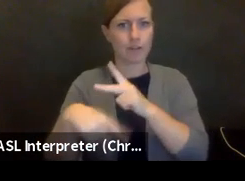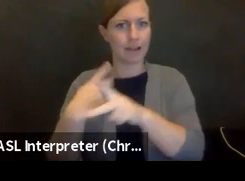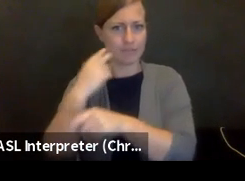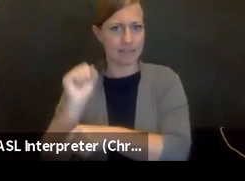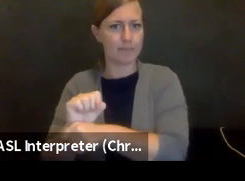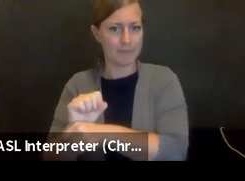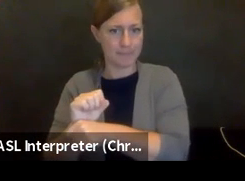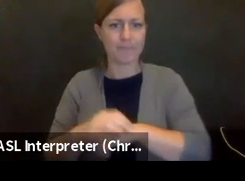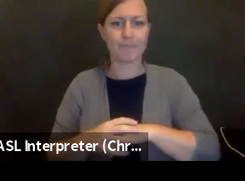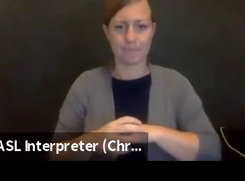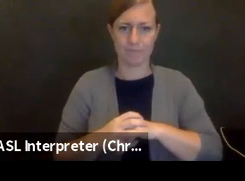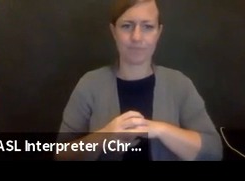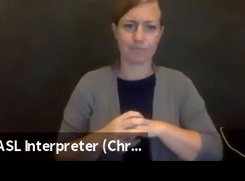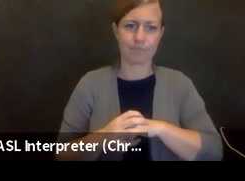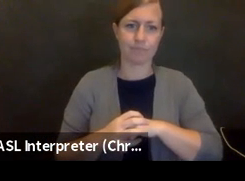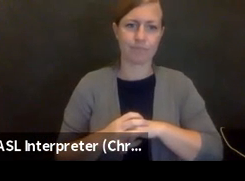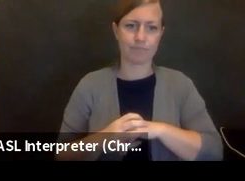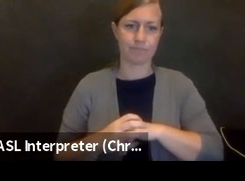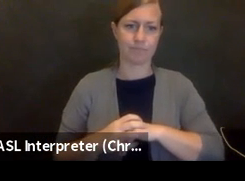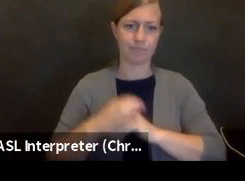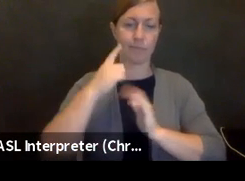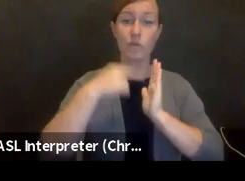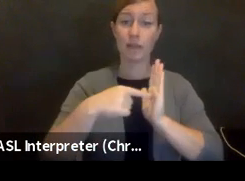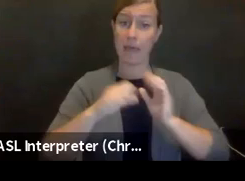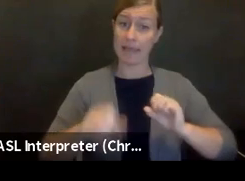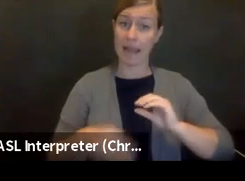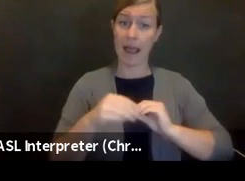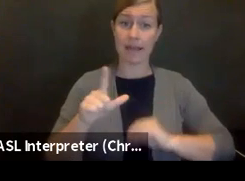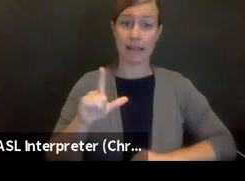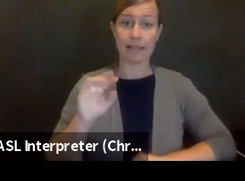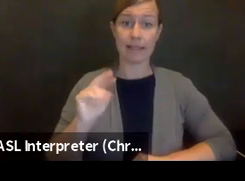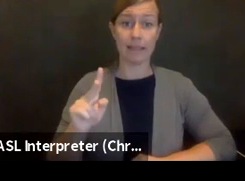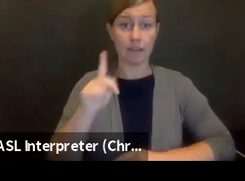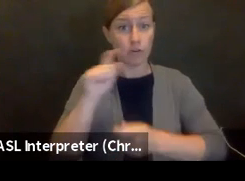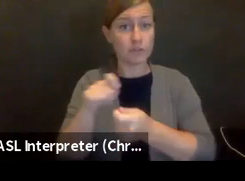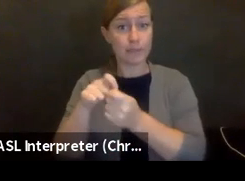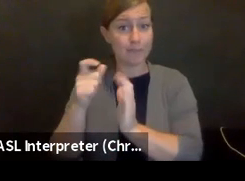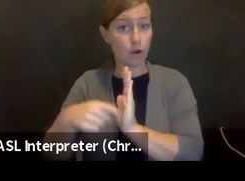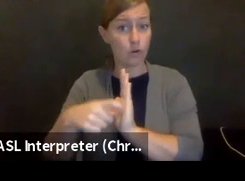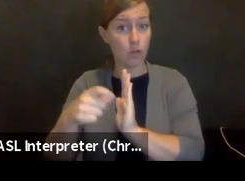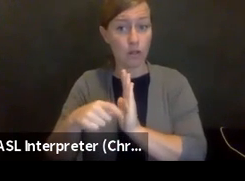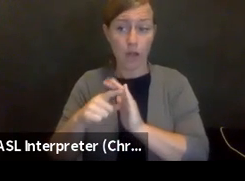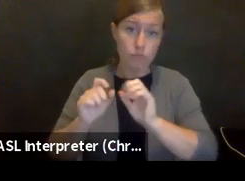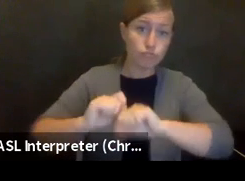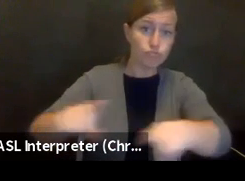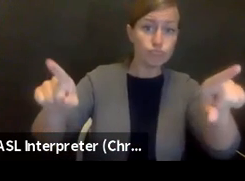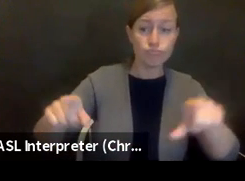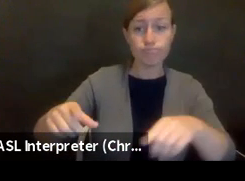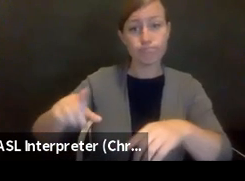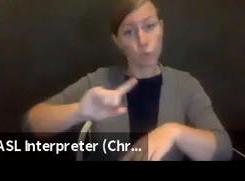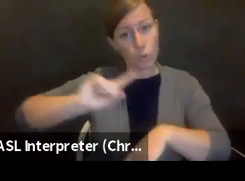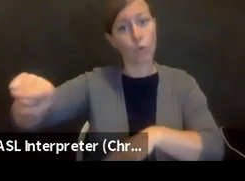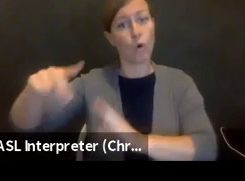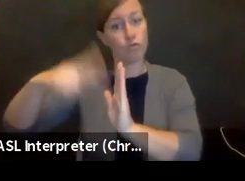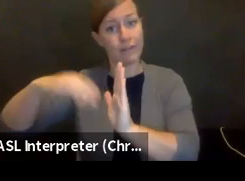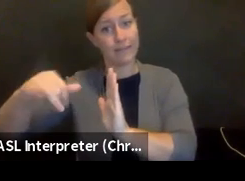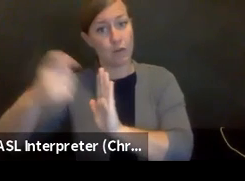Katherine Livick - ESD 112: I could, for instance, add a link to an article and I could ask them to go read this article and then post